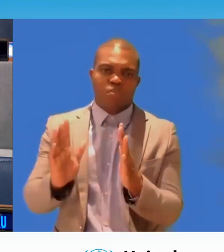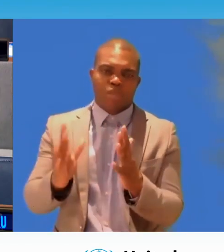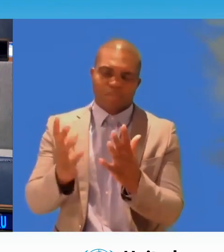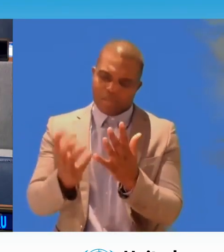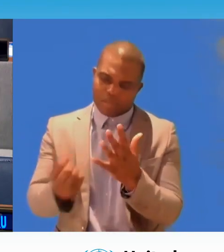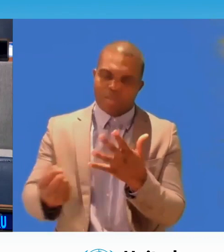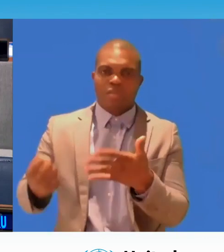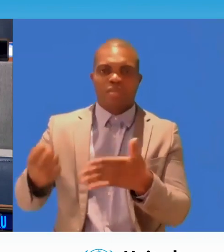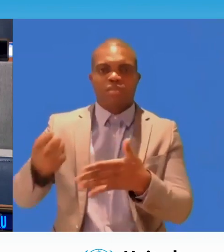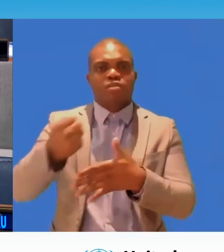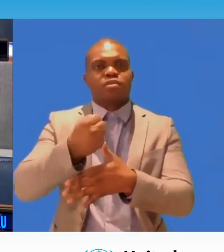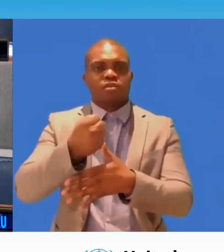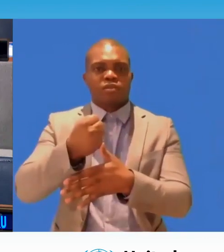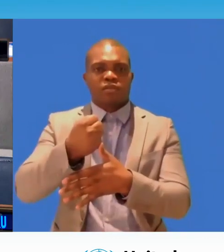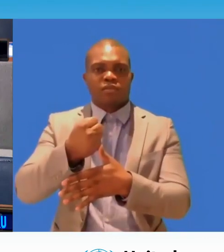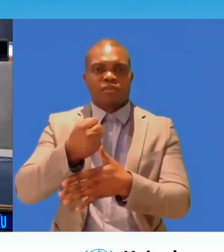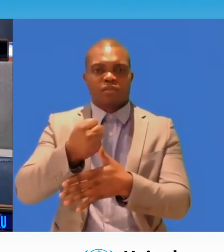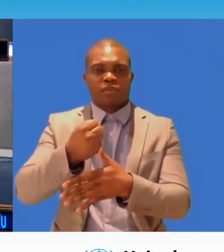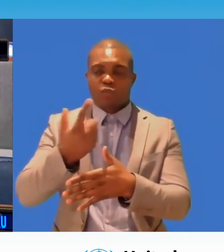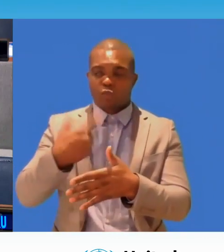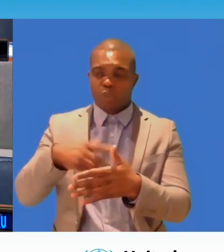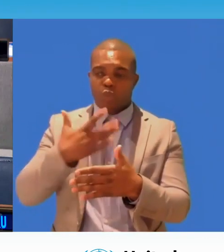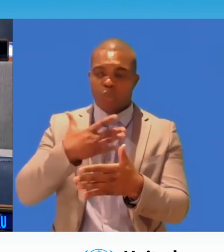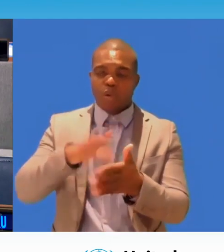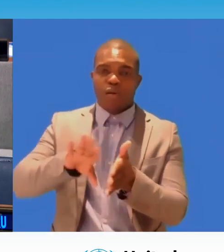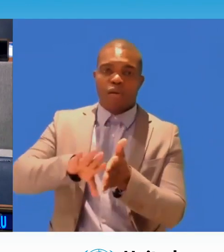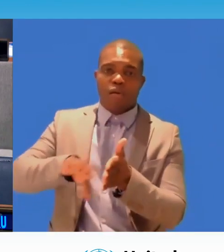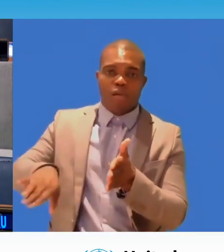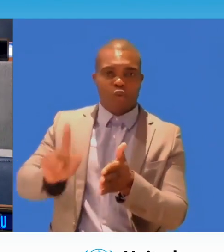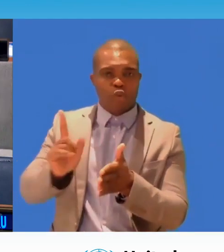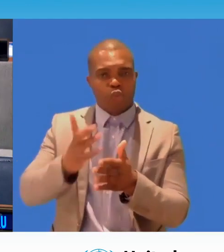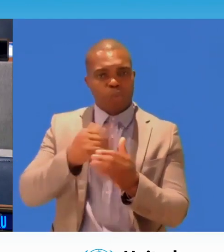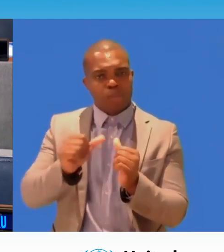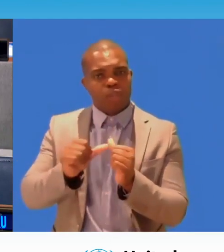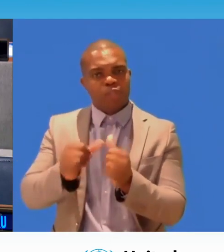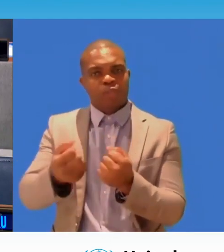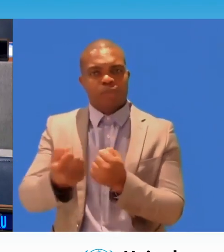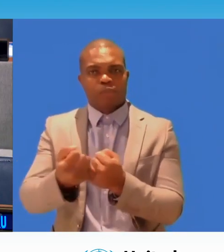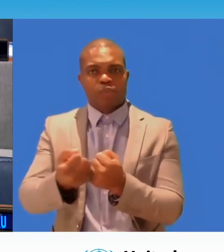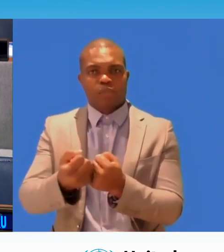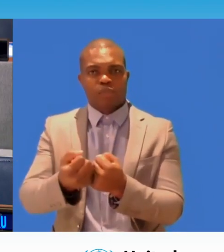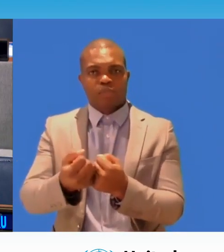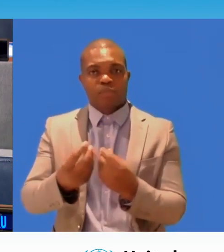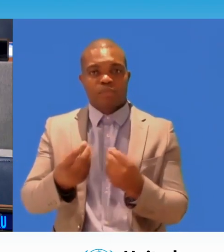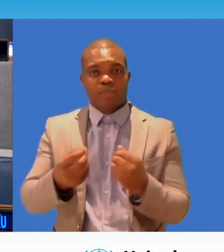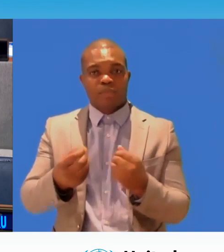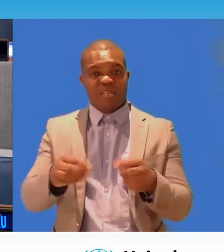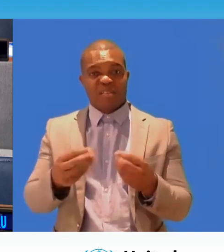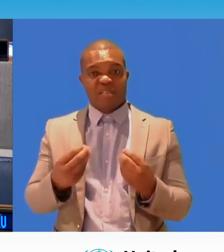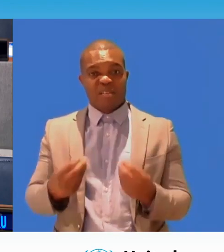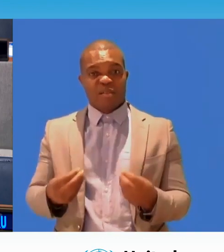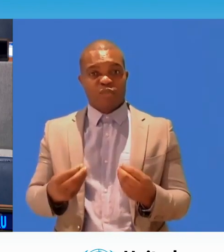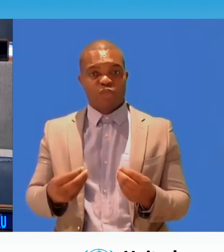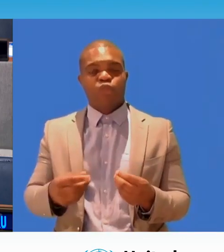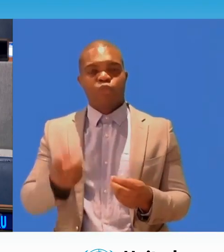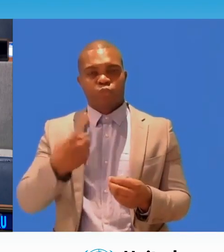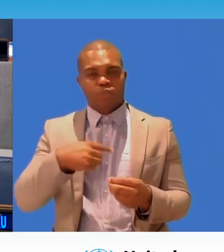ensure that person with disabilities live with dignity and honor and when we commit to ensuring